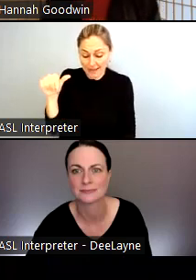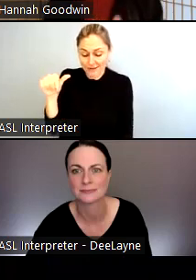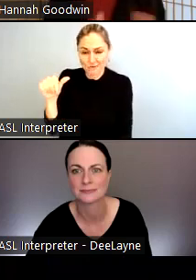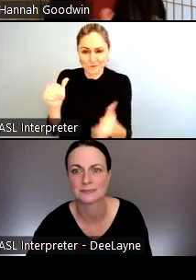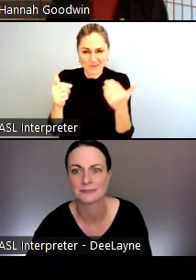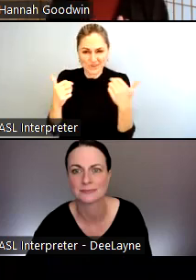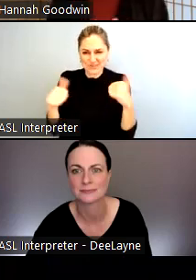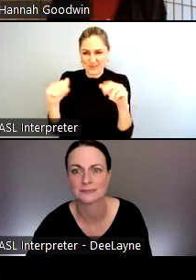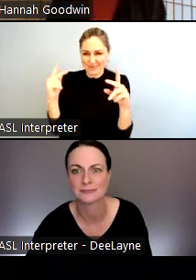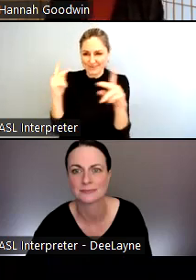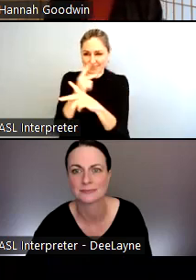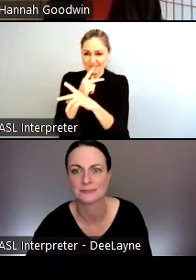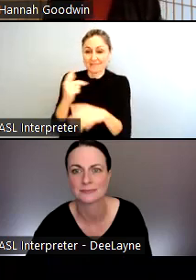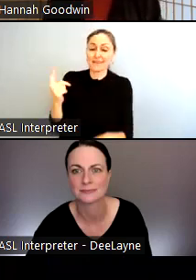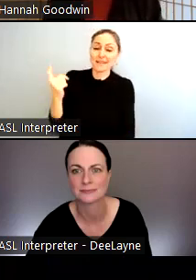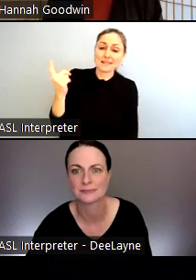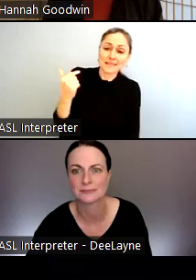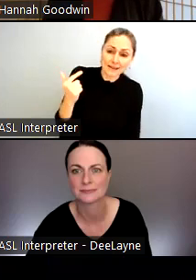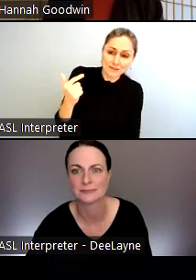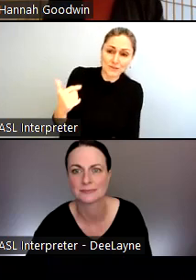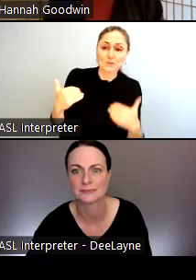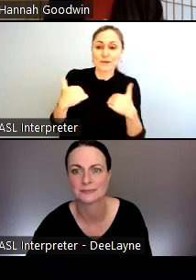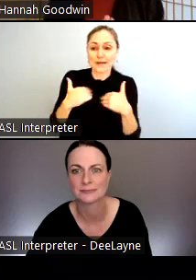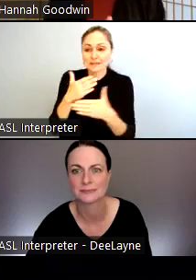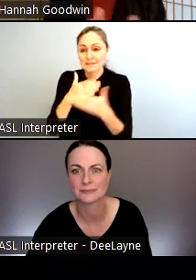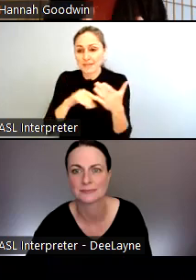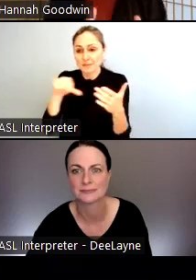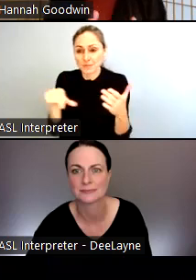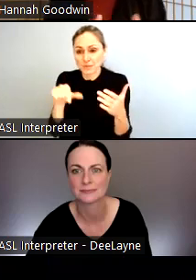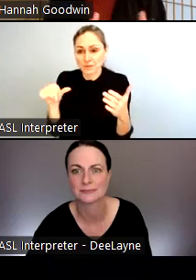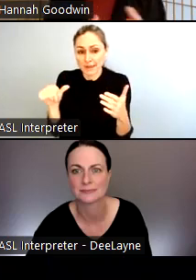We had some Q&A last year originally with the snapshots.